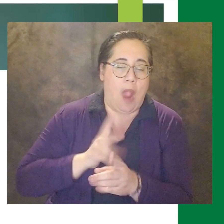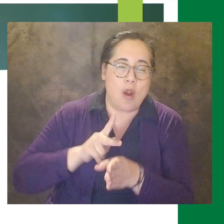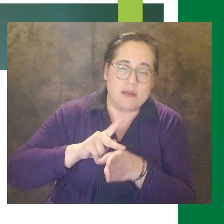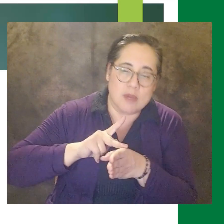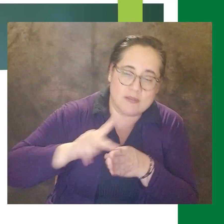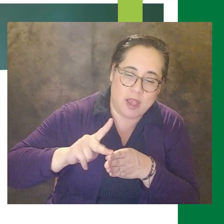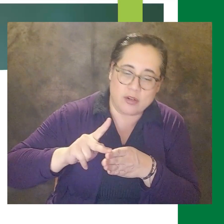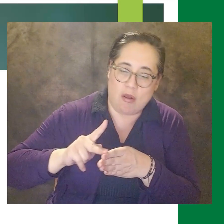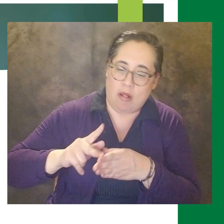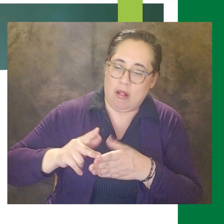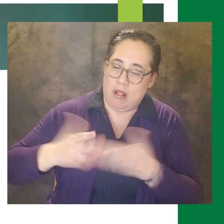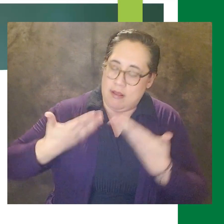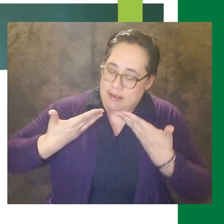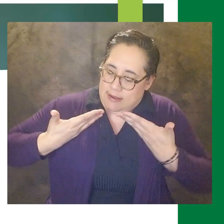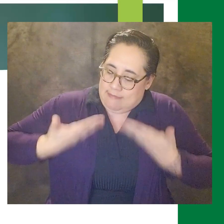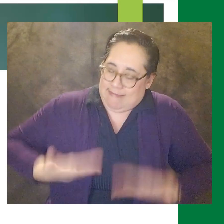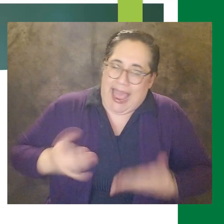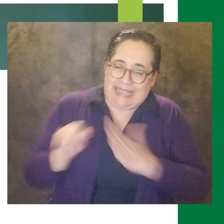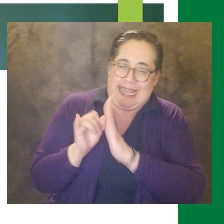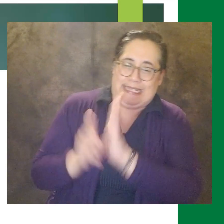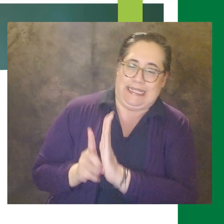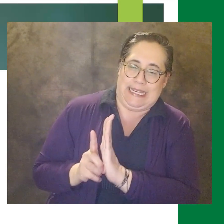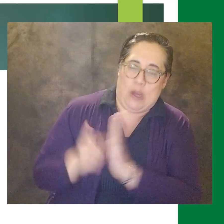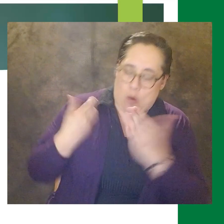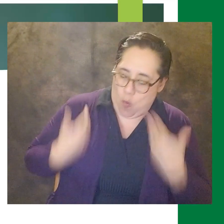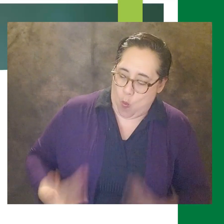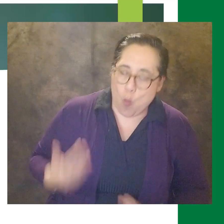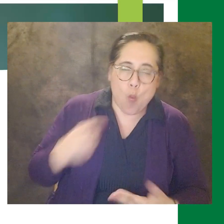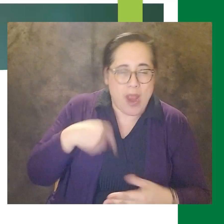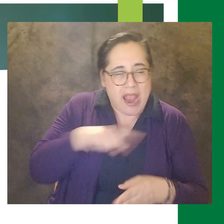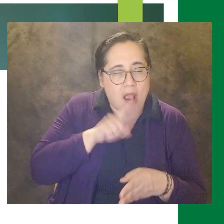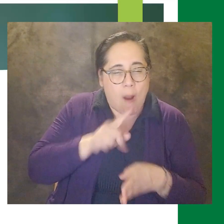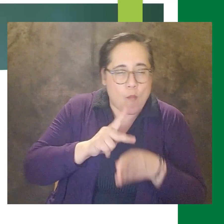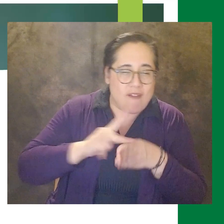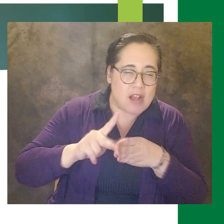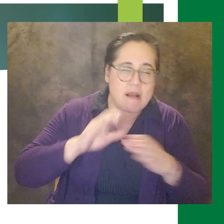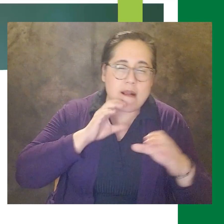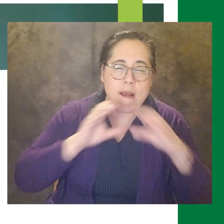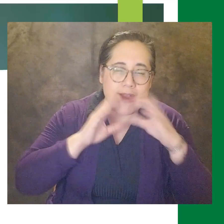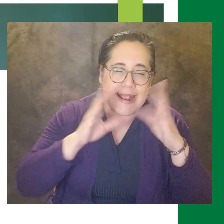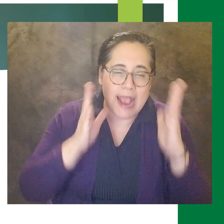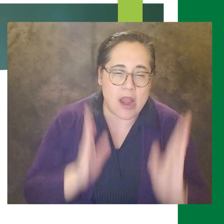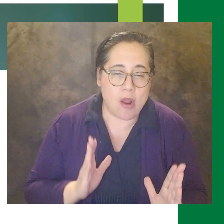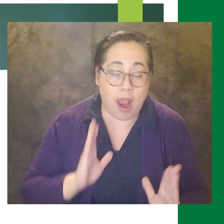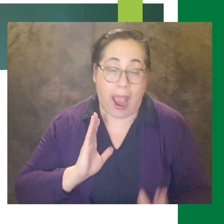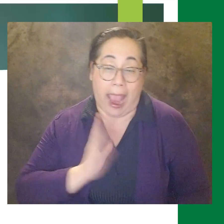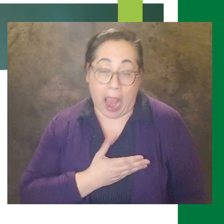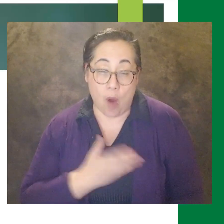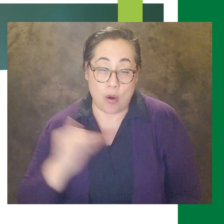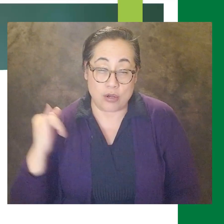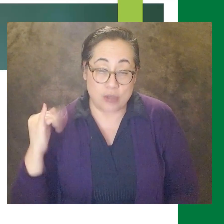We are professional communicators. Our job is not to repeat.